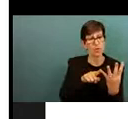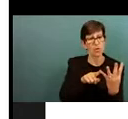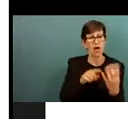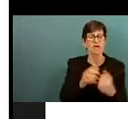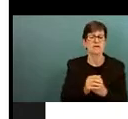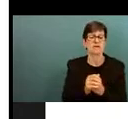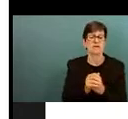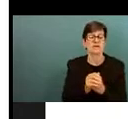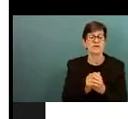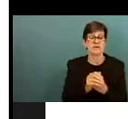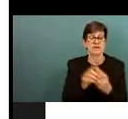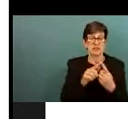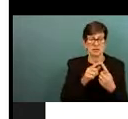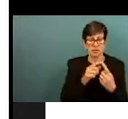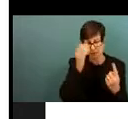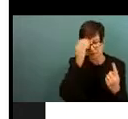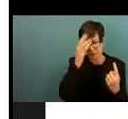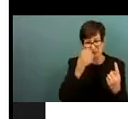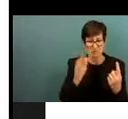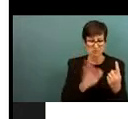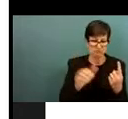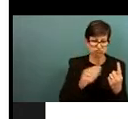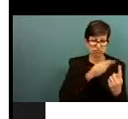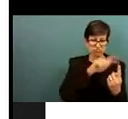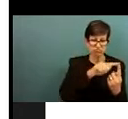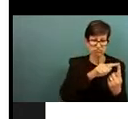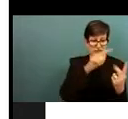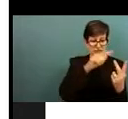fall well below the national average, right through to those who are highly included.